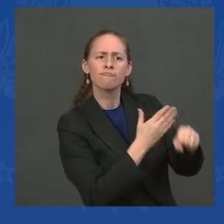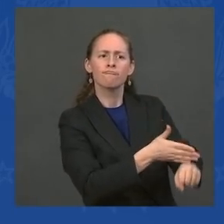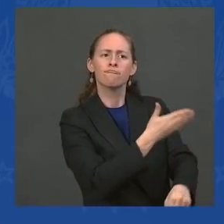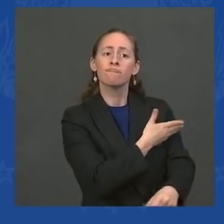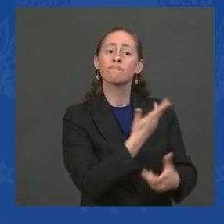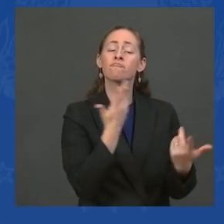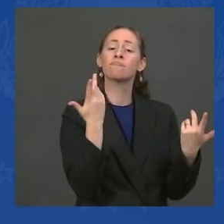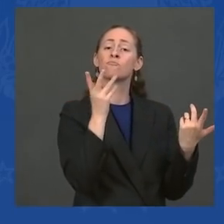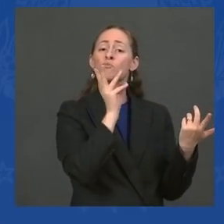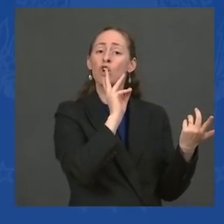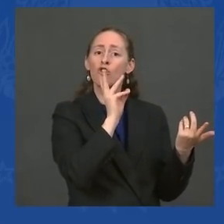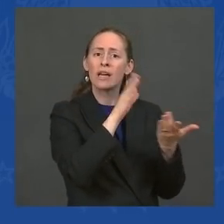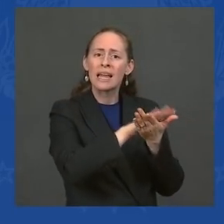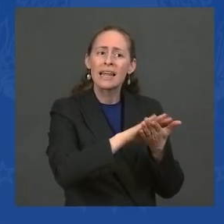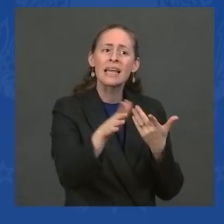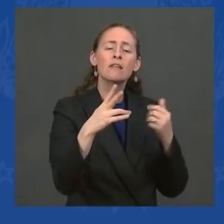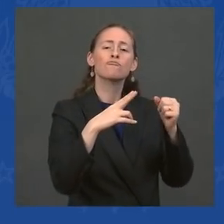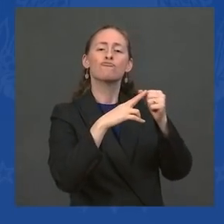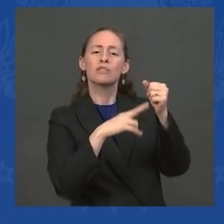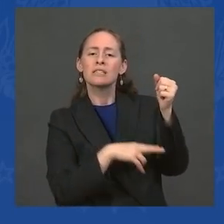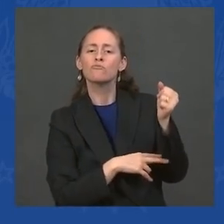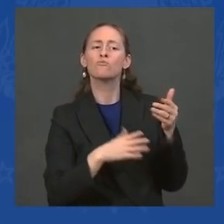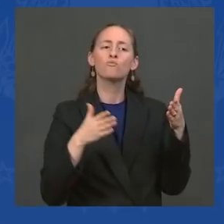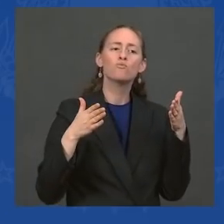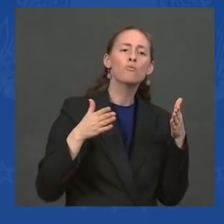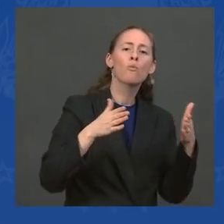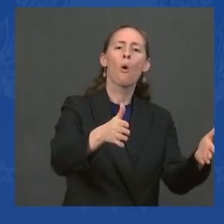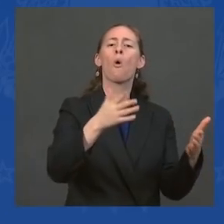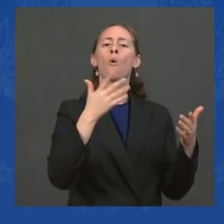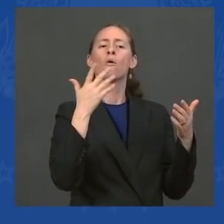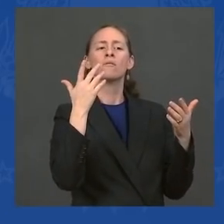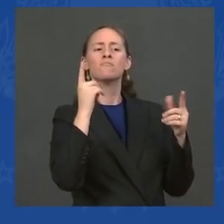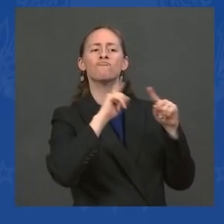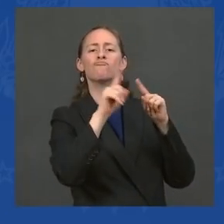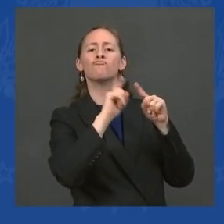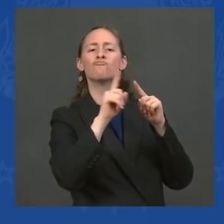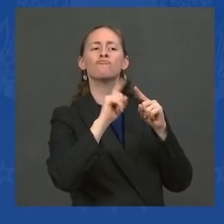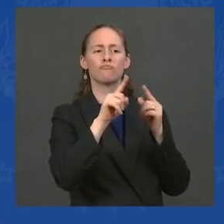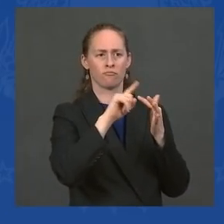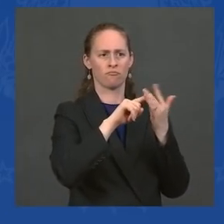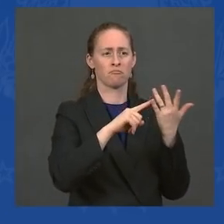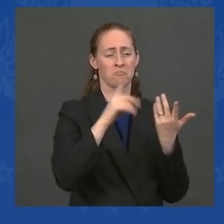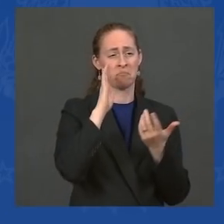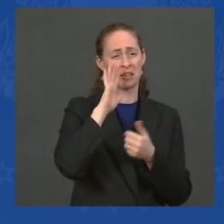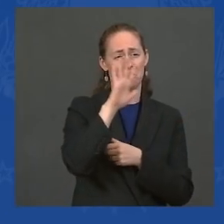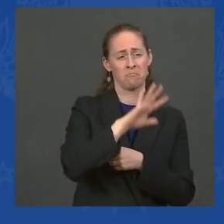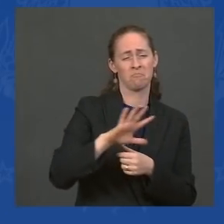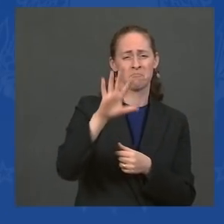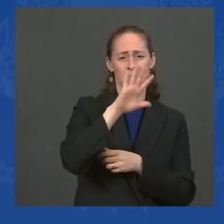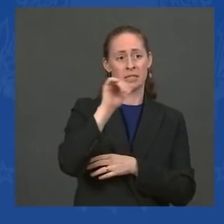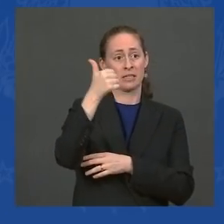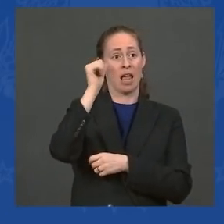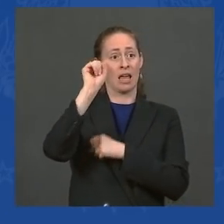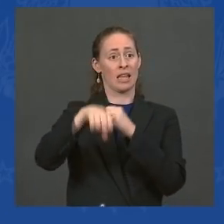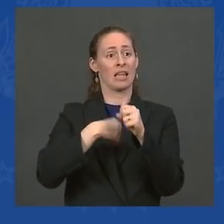less than one half of 1 percent of our economy each year if you add it all up over these years. And the cost of the Build Back Better bill,